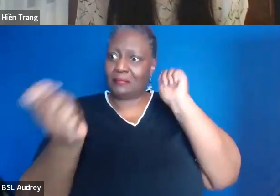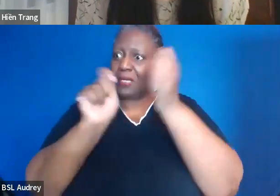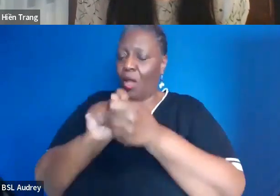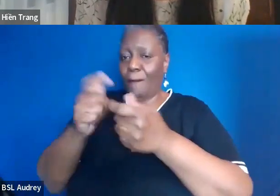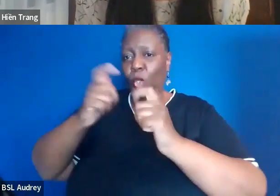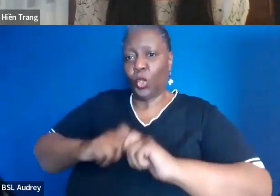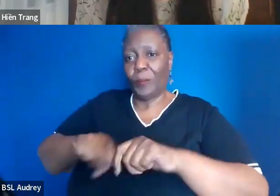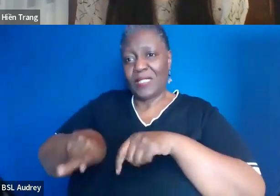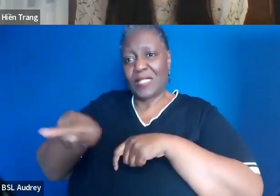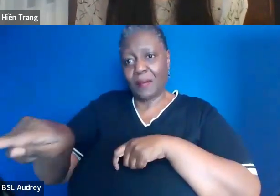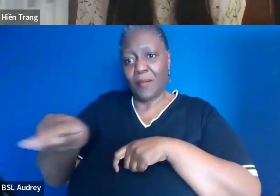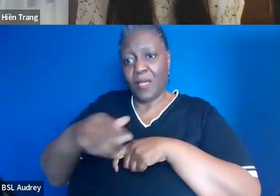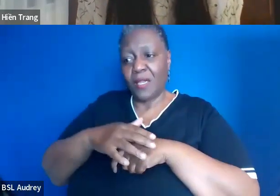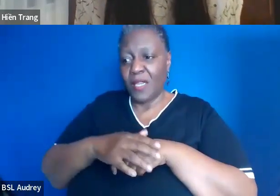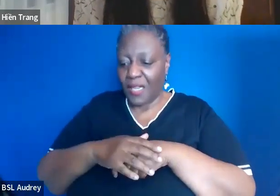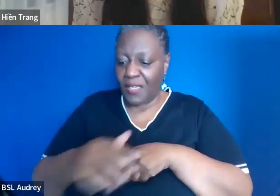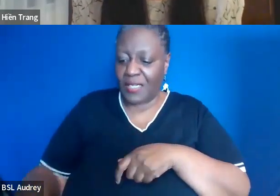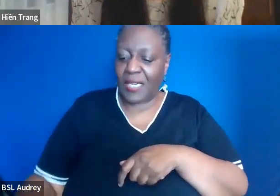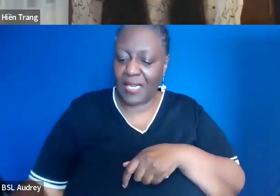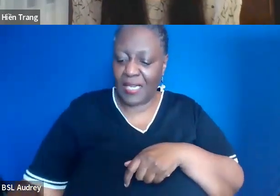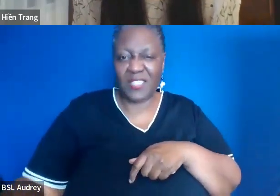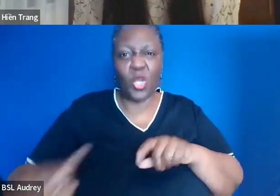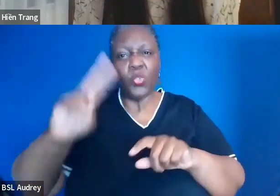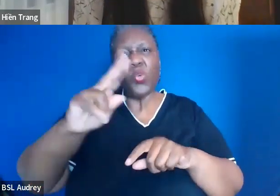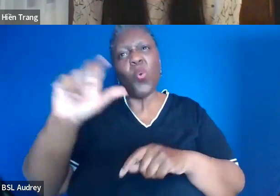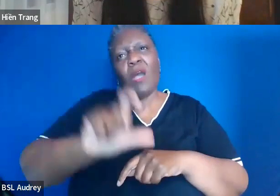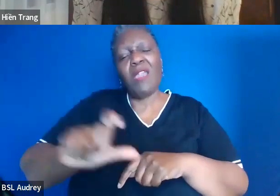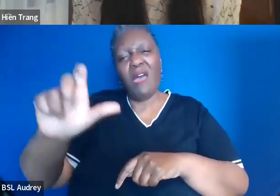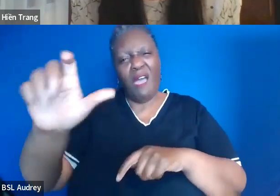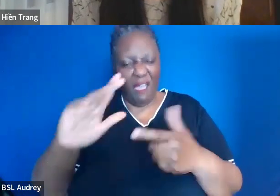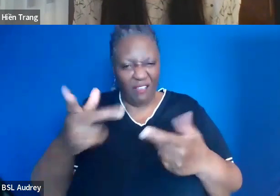A dichromatic reptile, how could he see my scarlet maxi,